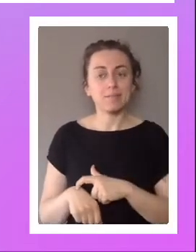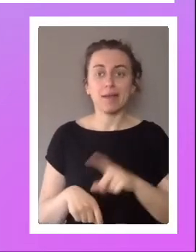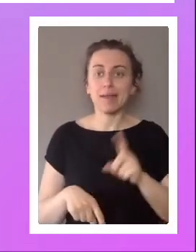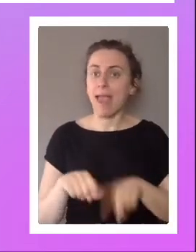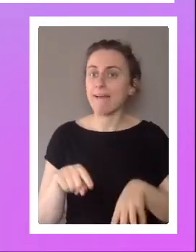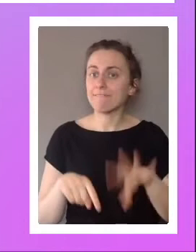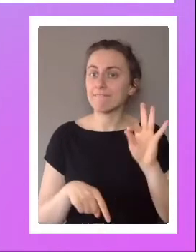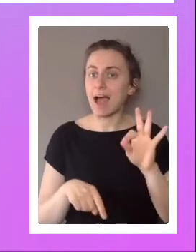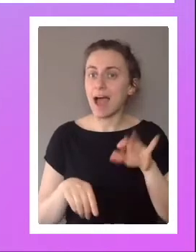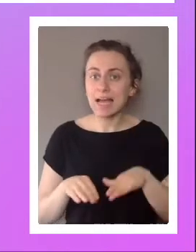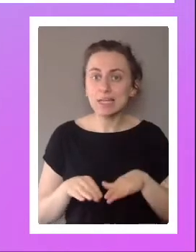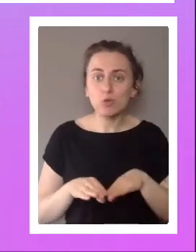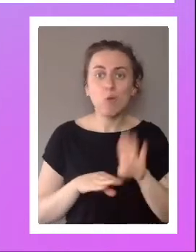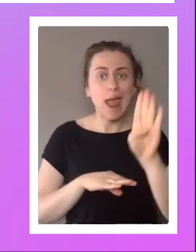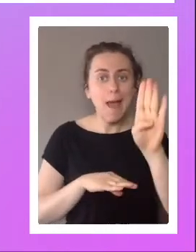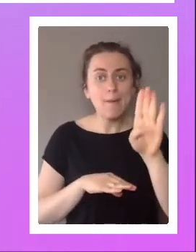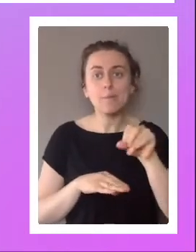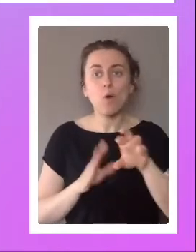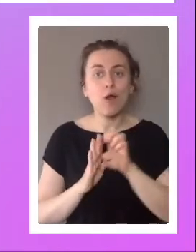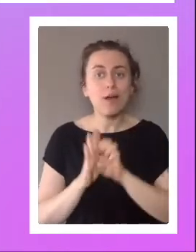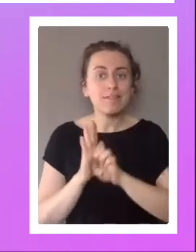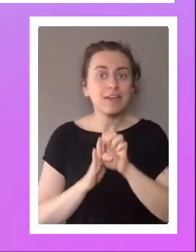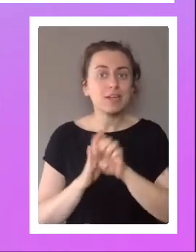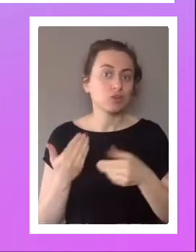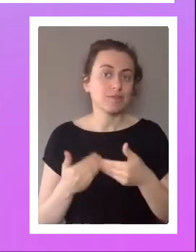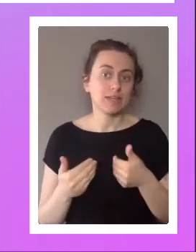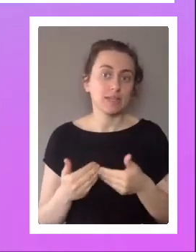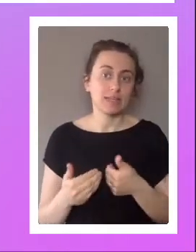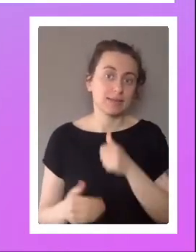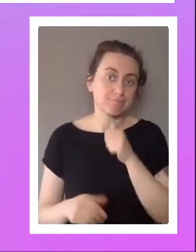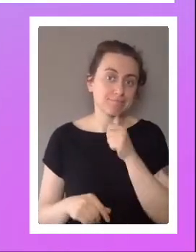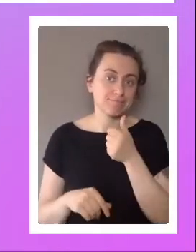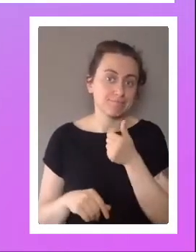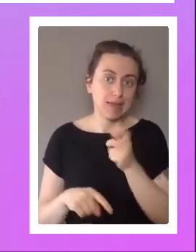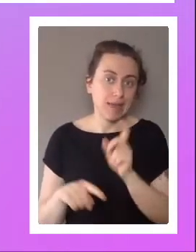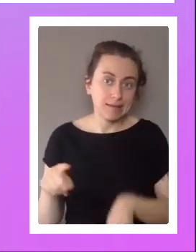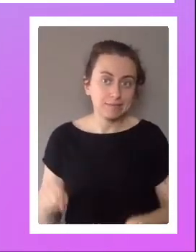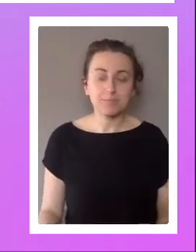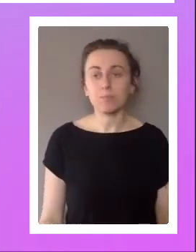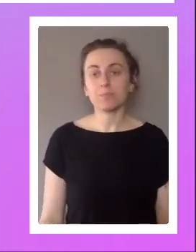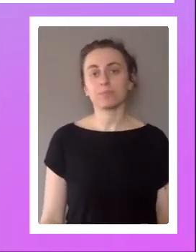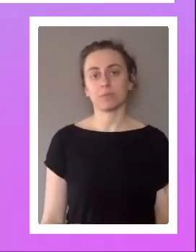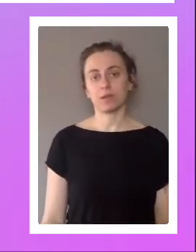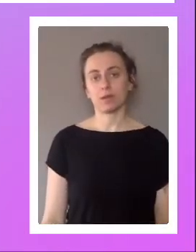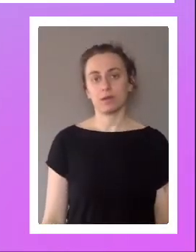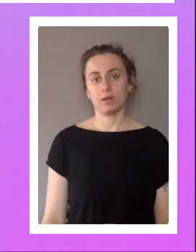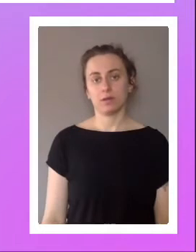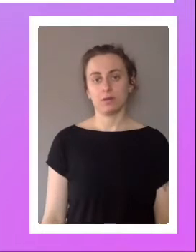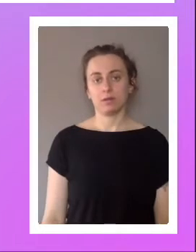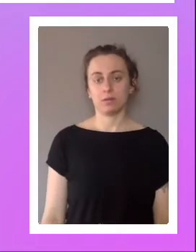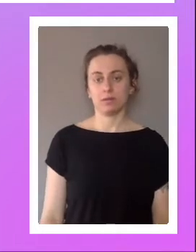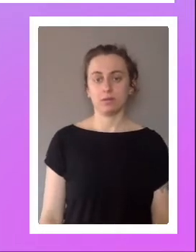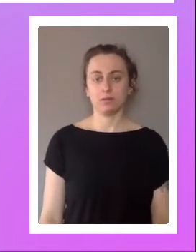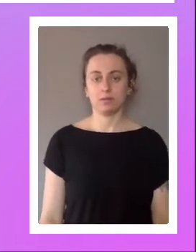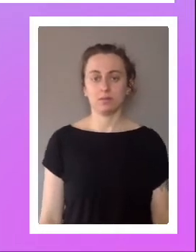or something else conveniently and you'd think twice after having that kind of experience,